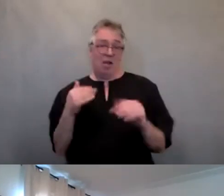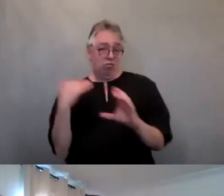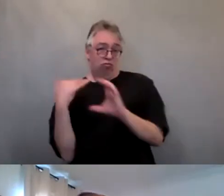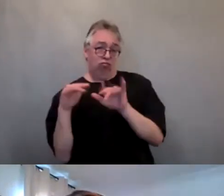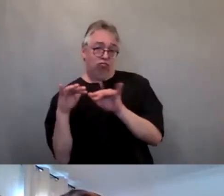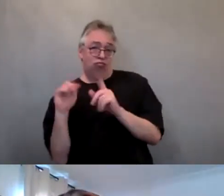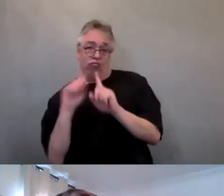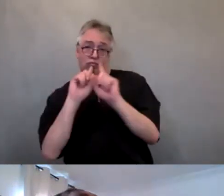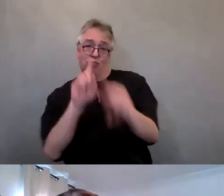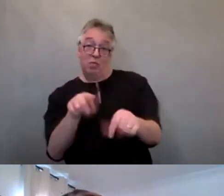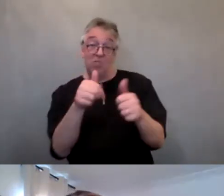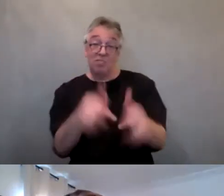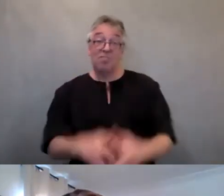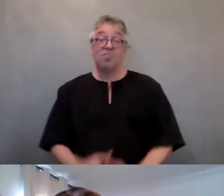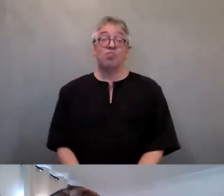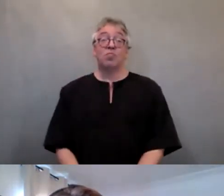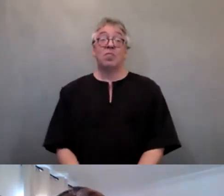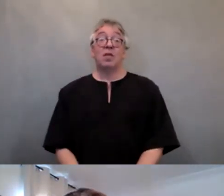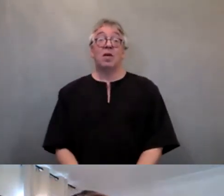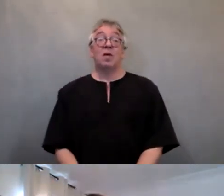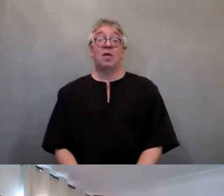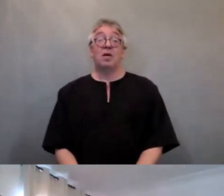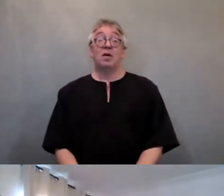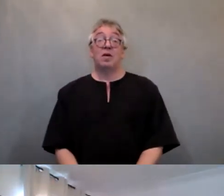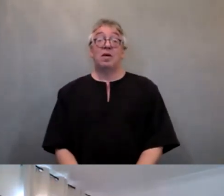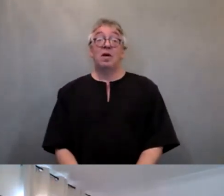you want, you can write to us, and we will be glad to hear